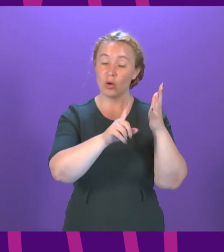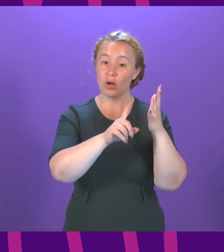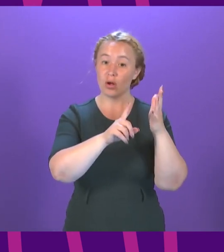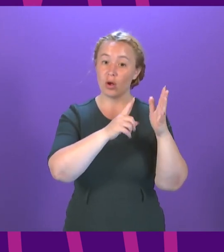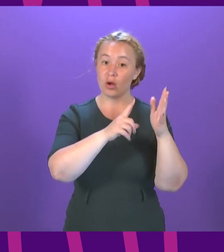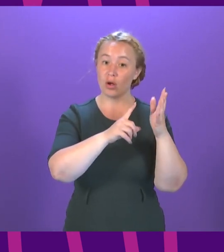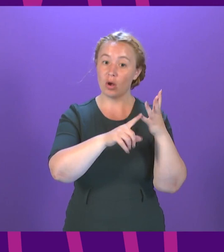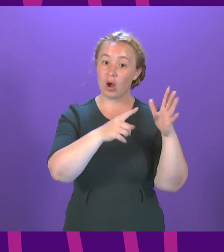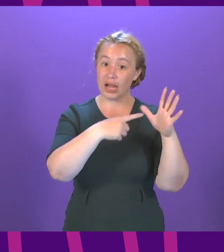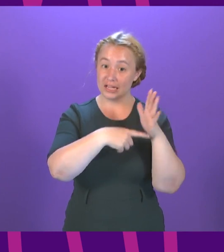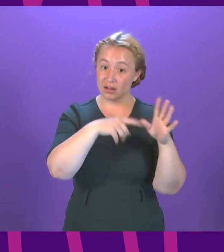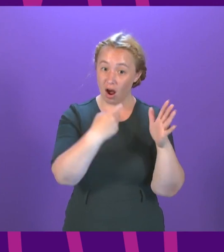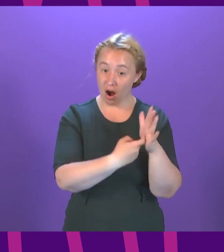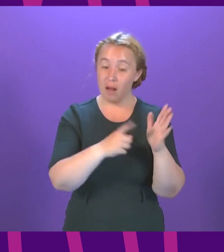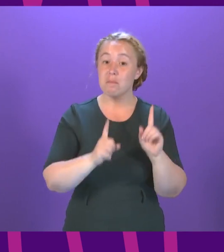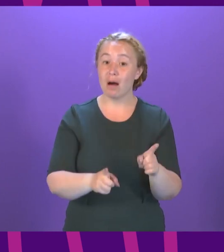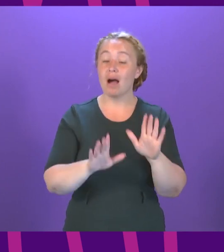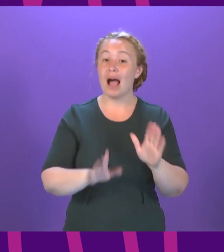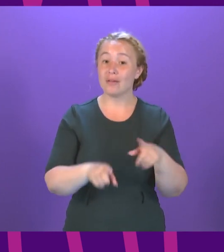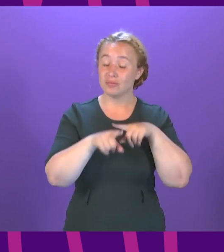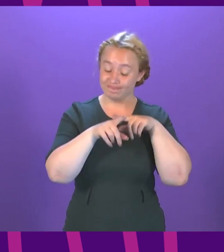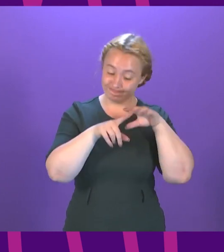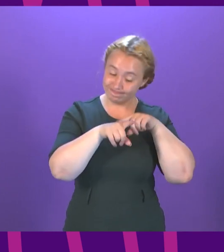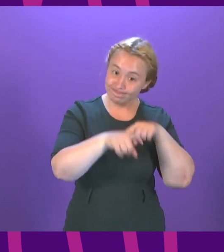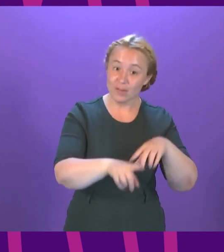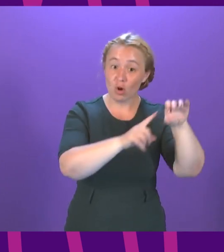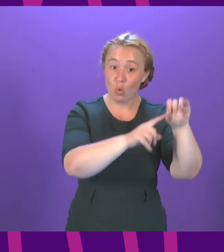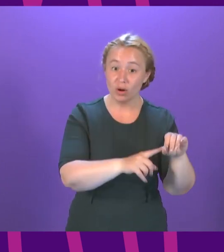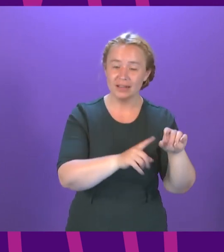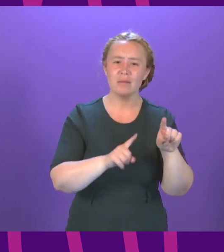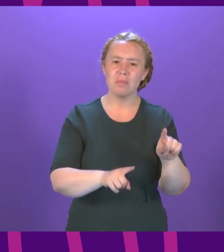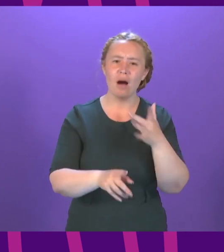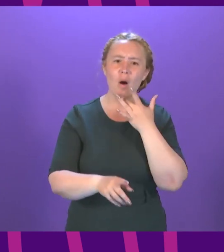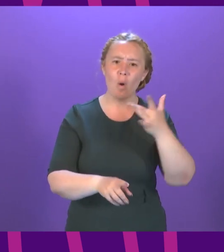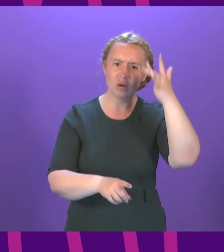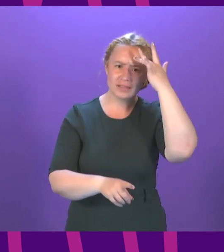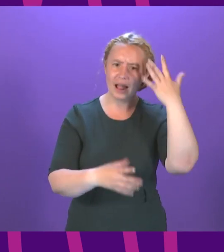They have been forced to quarantine in a hotel that has clearly not been deep cleaned